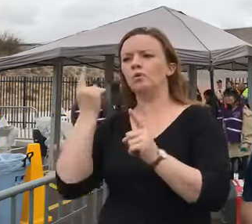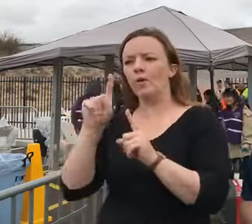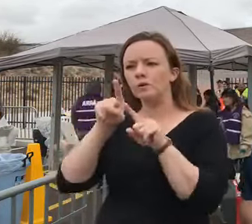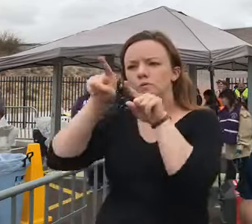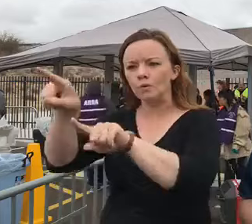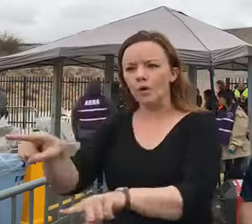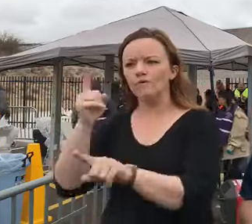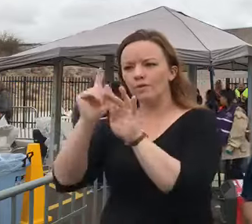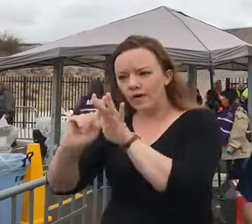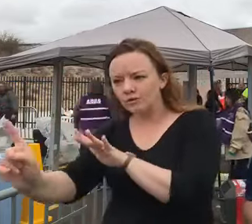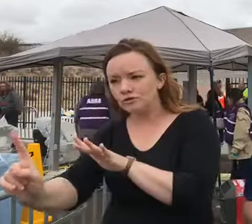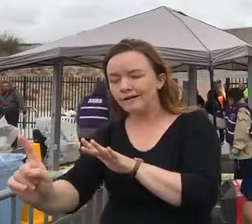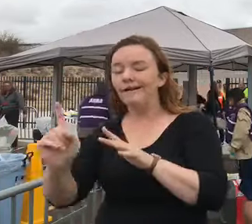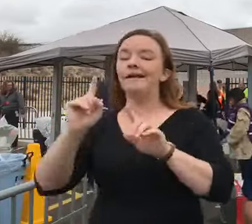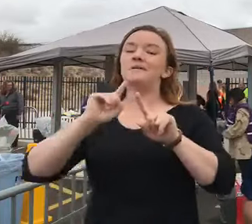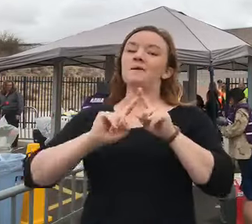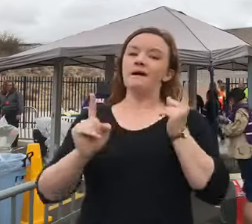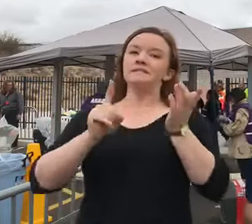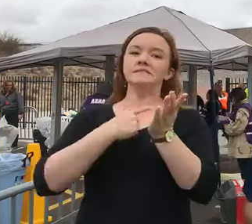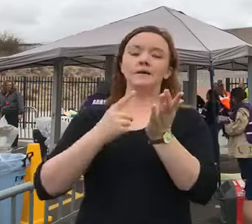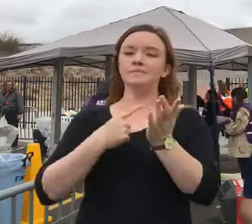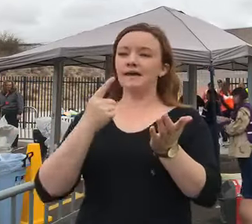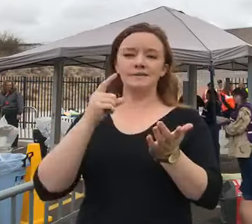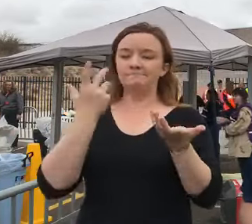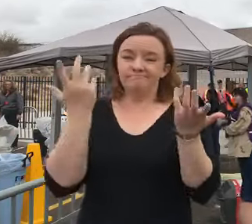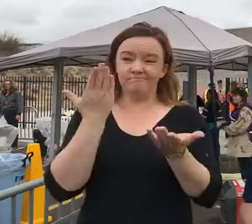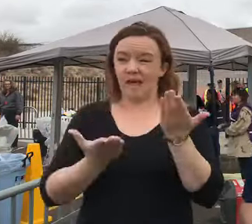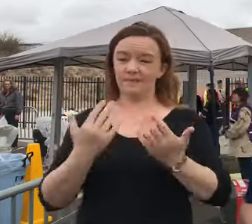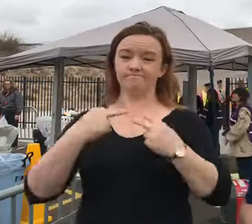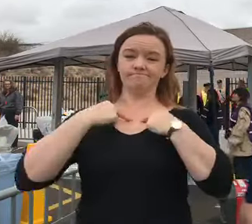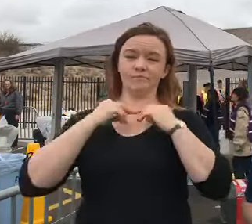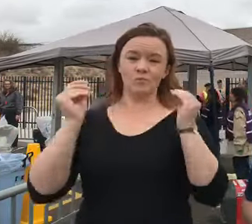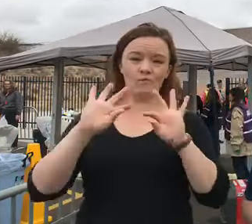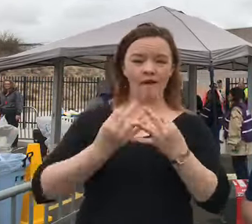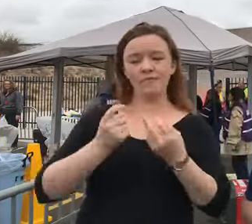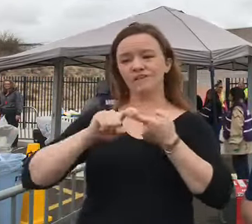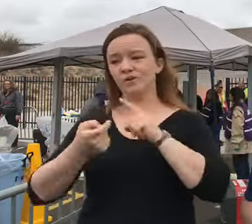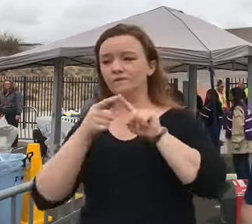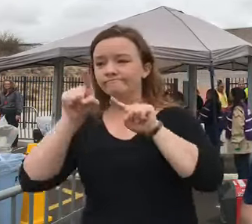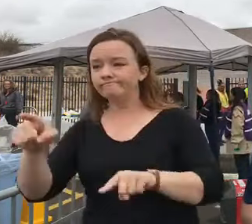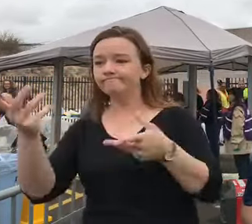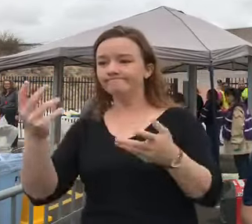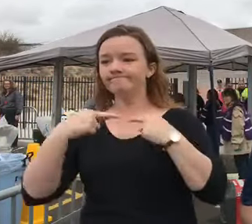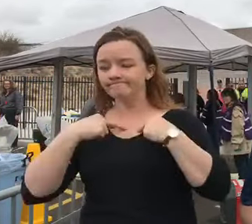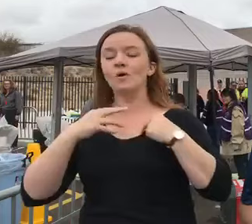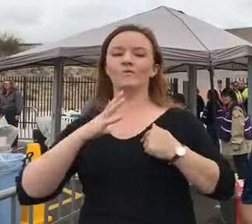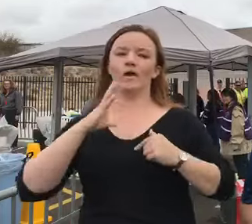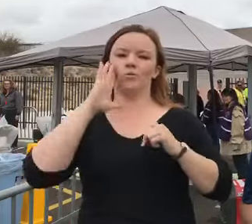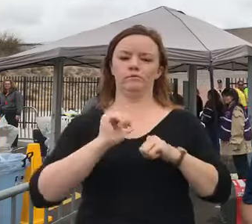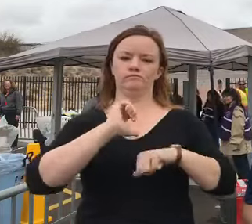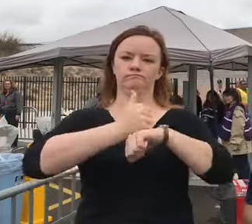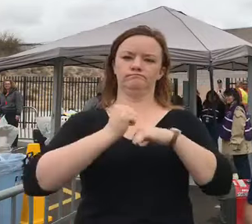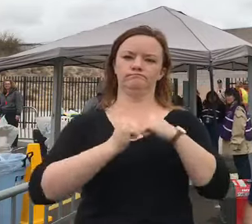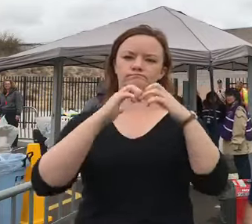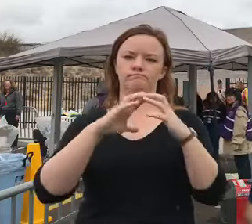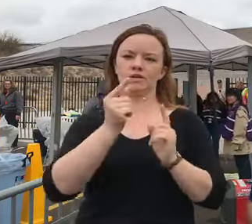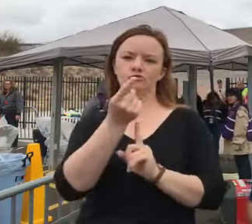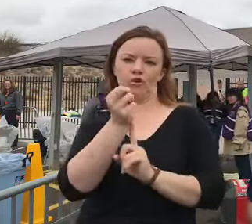However, we understand that not everybody has a place to go. You might not have that option and so we will set up a shelter that people can go to that are